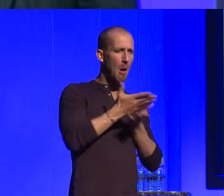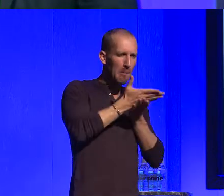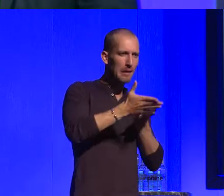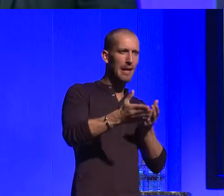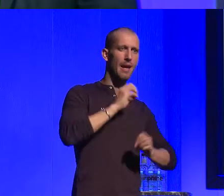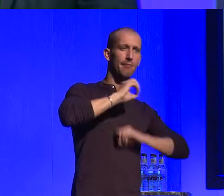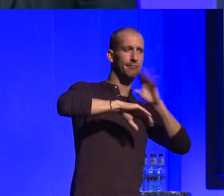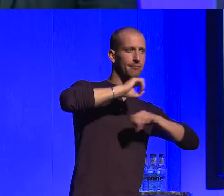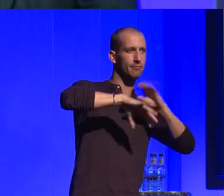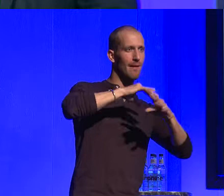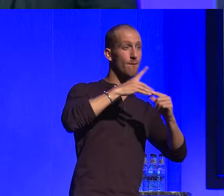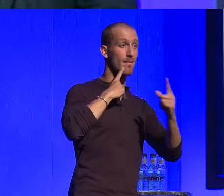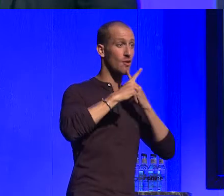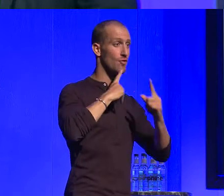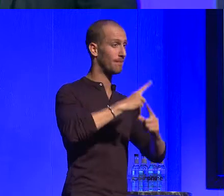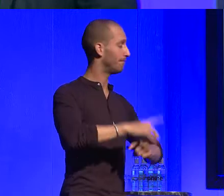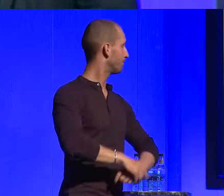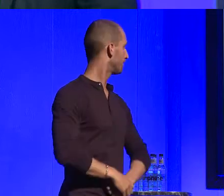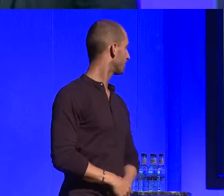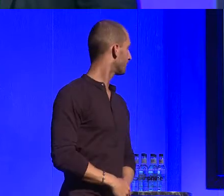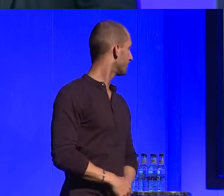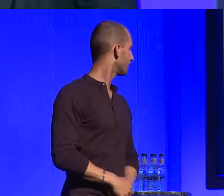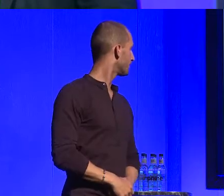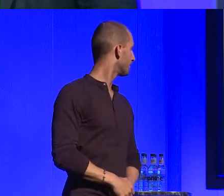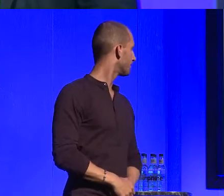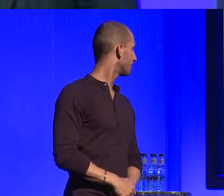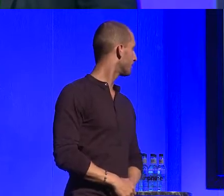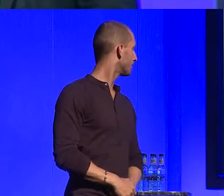which we participate across the whole cycle, and perhaps a recognition that the NHS has